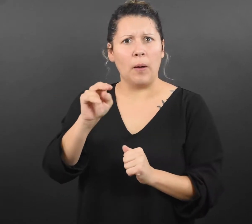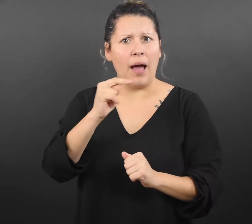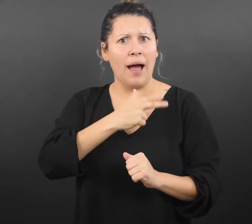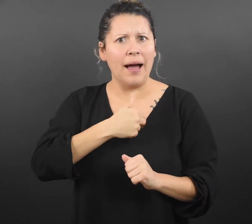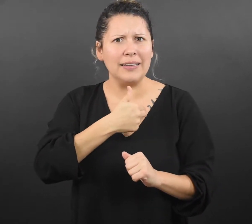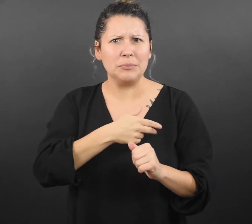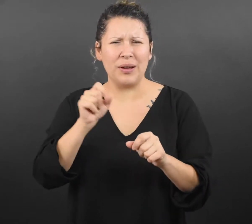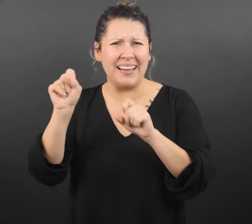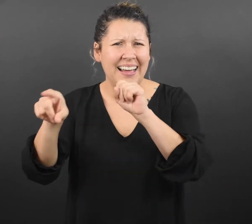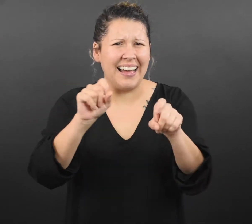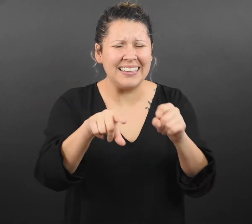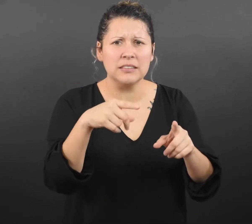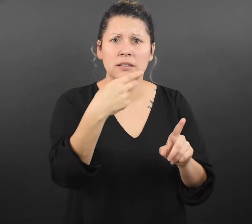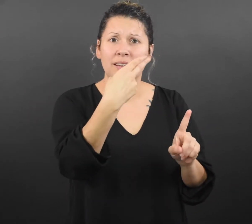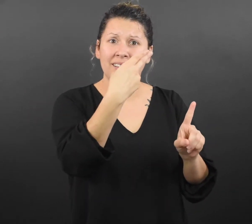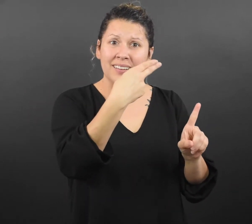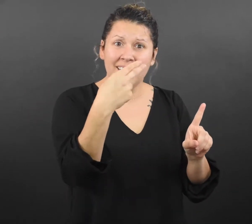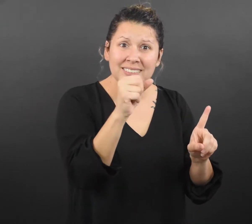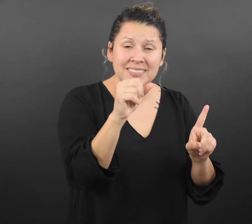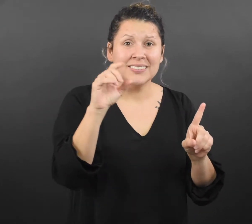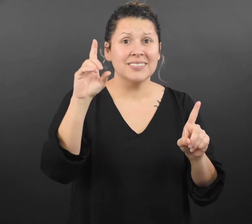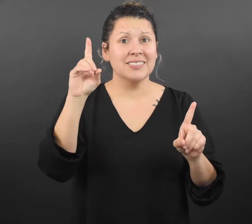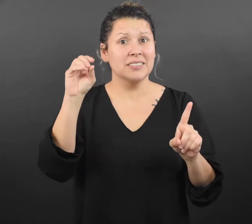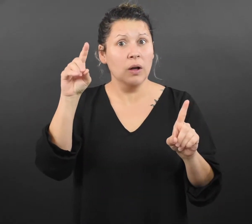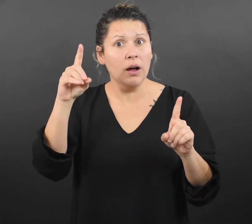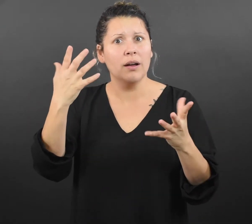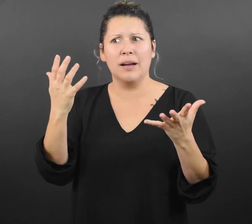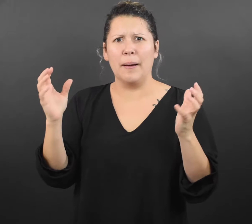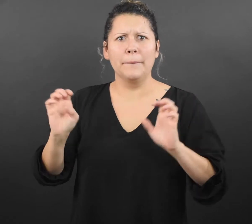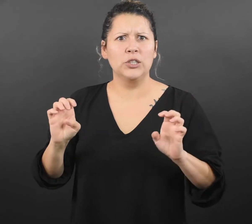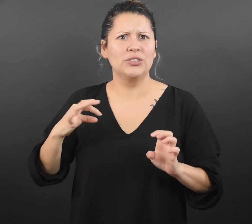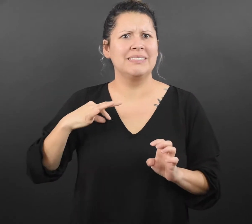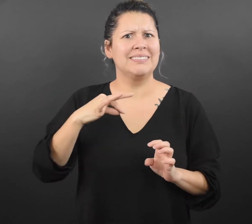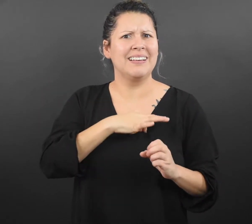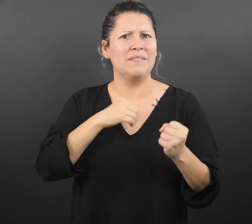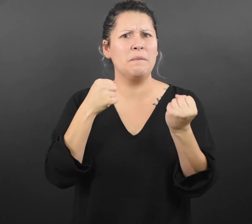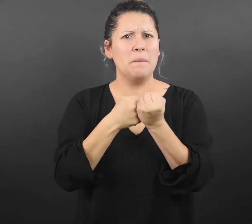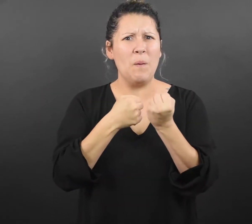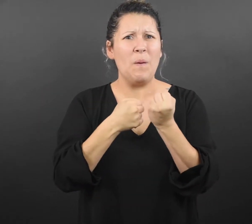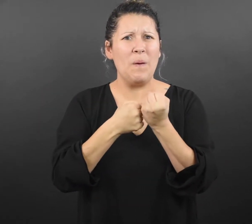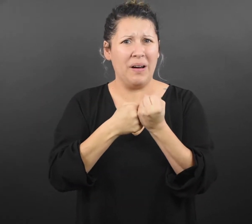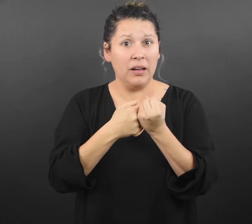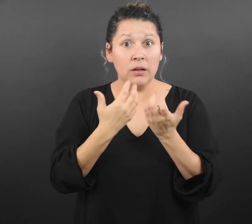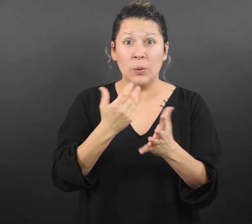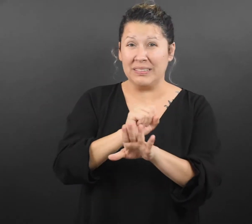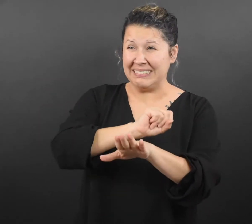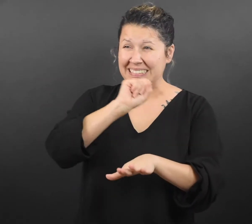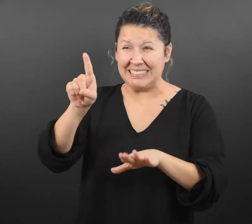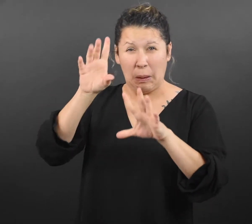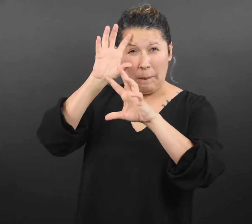HHS and DoD for emergency staffing support, a request Governor Walz reiterated directly